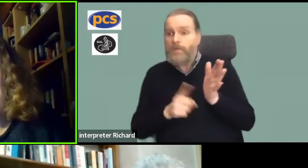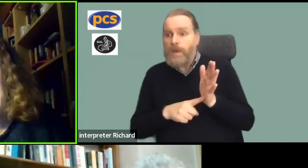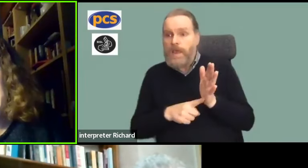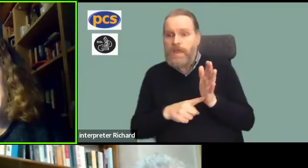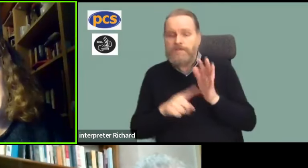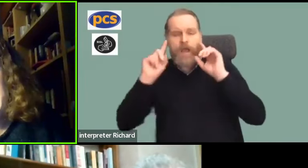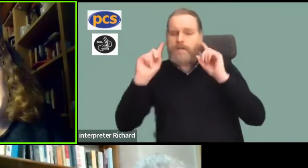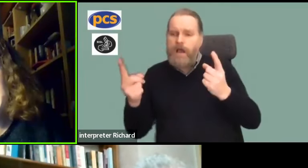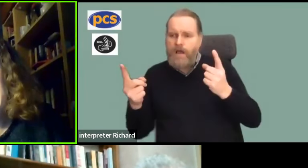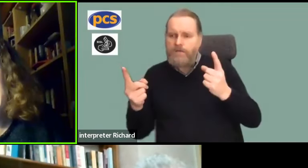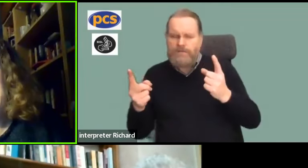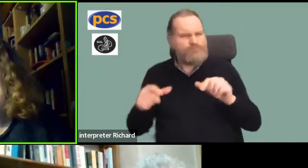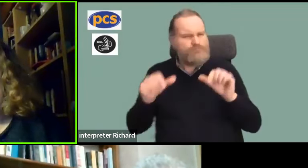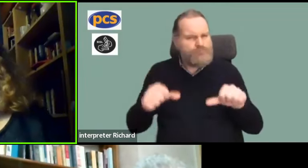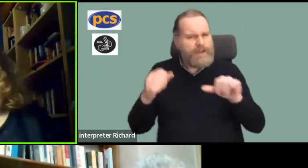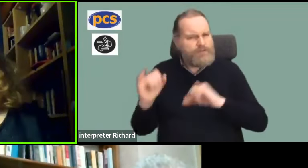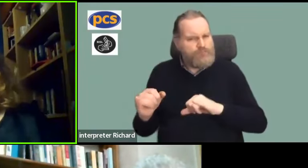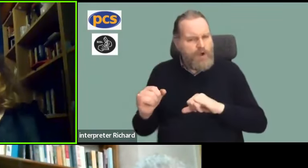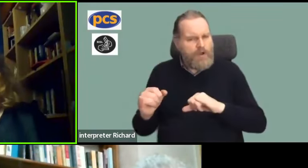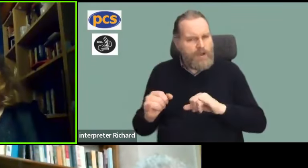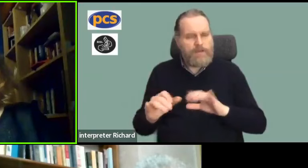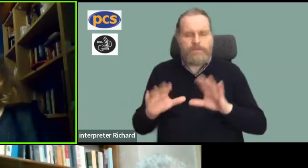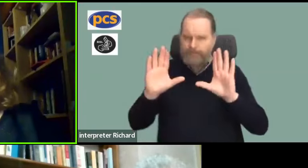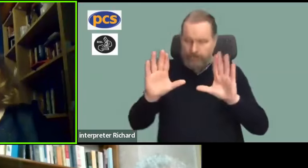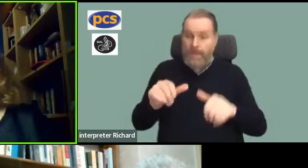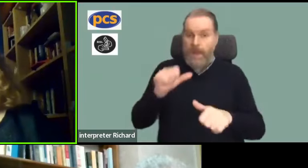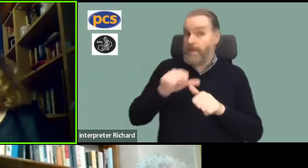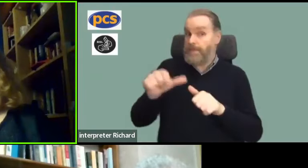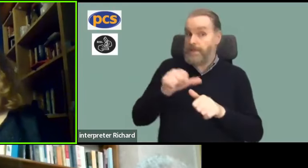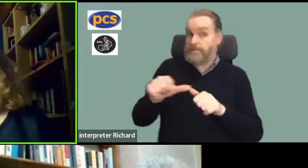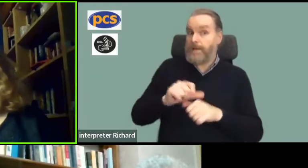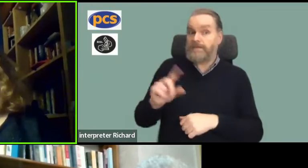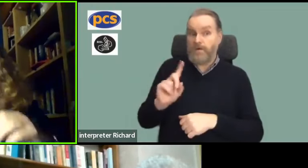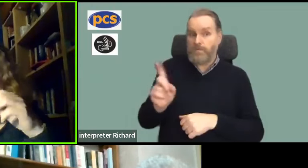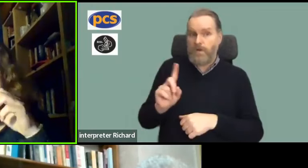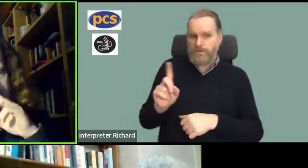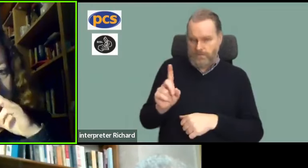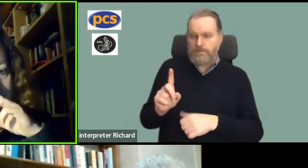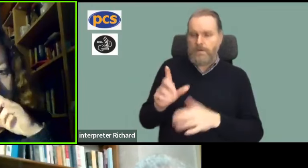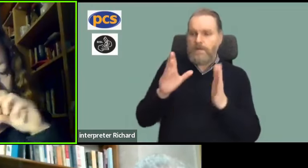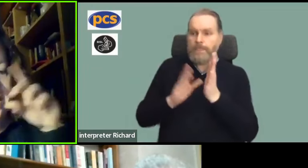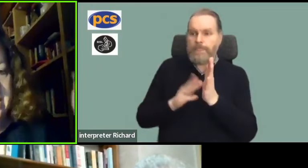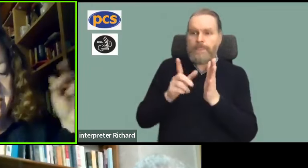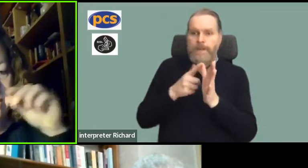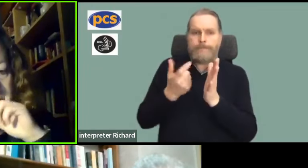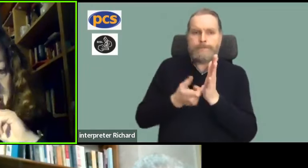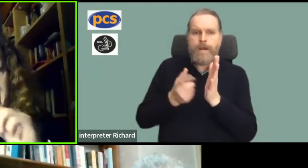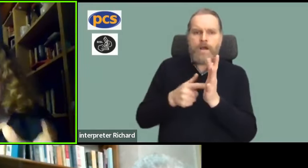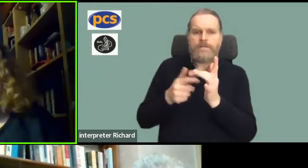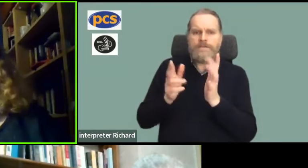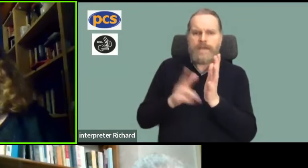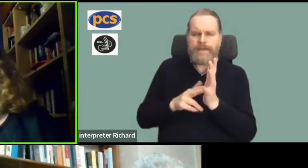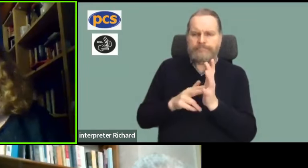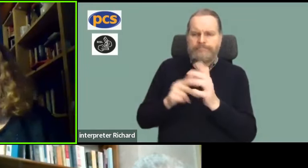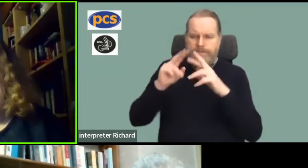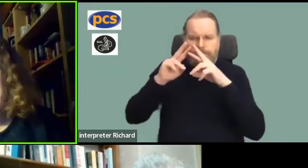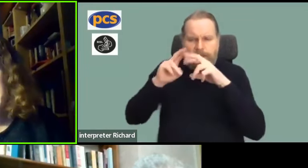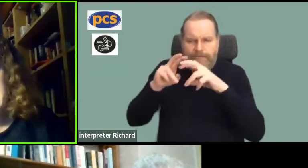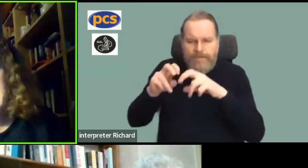Is this true Is this true? I think it might this true? I think it might be helpful if if we get that to if we get that to martin's pickup, and we can clarify exactly what it is that